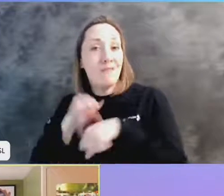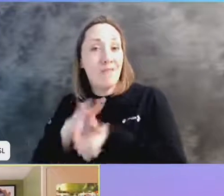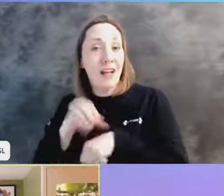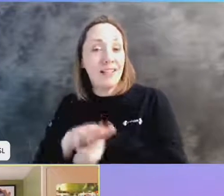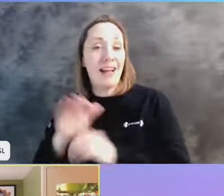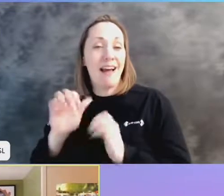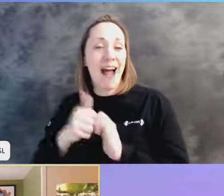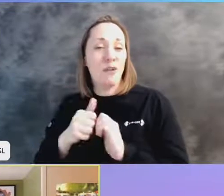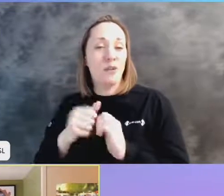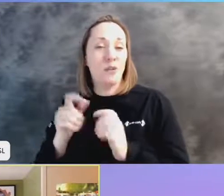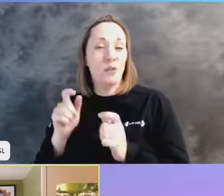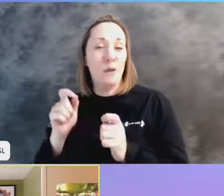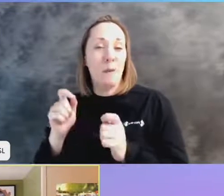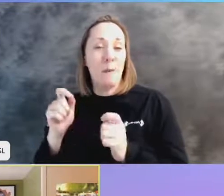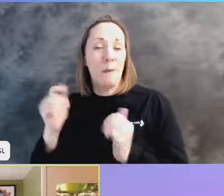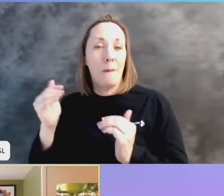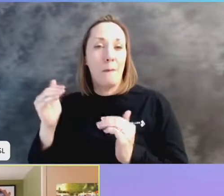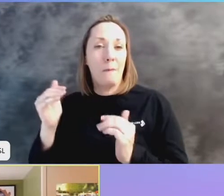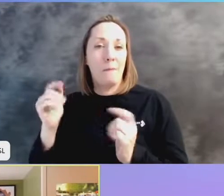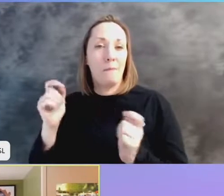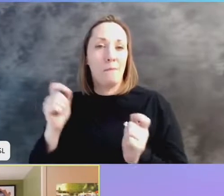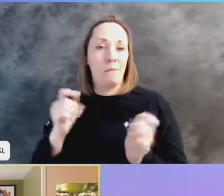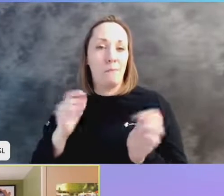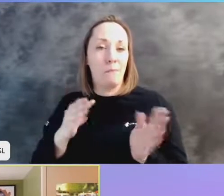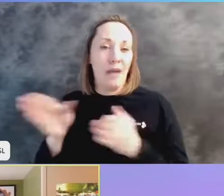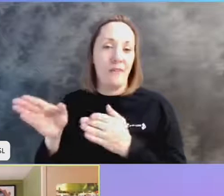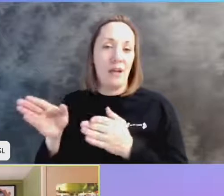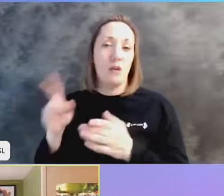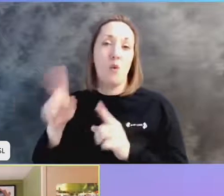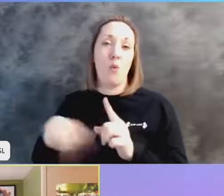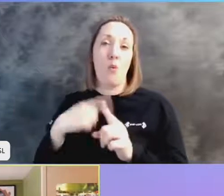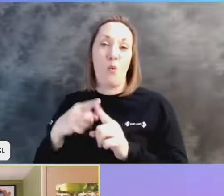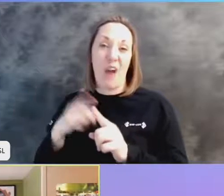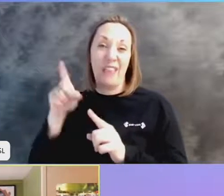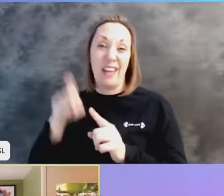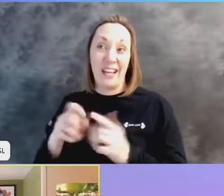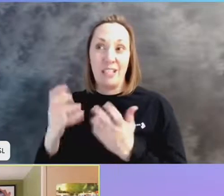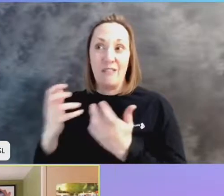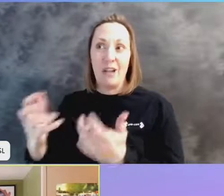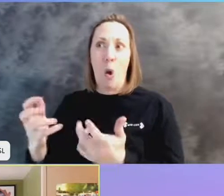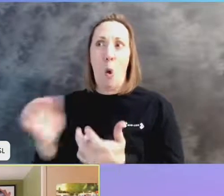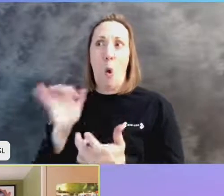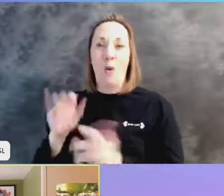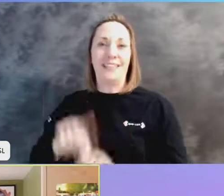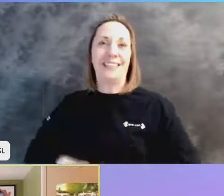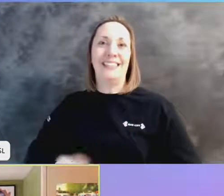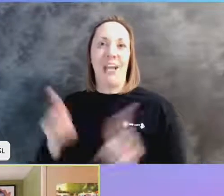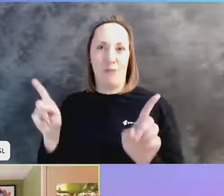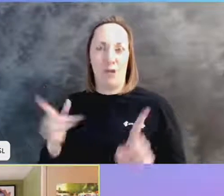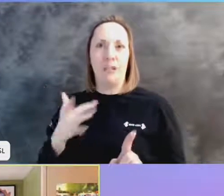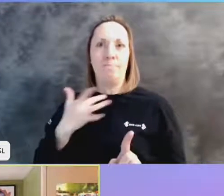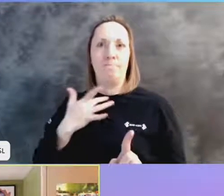questions are in chat Our first question for you. comes from a participant. Do you have any advice on how to